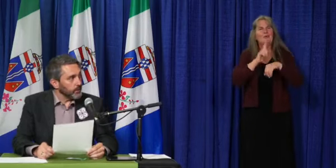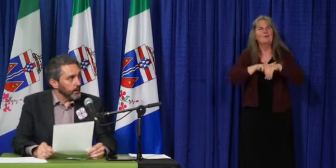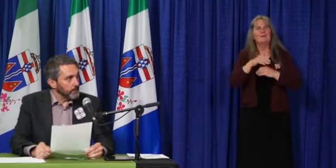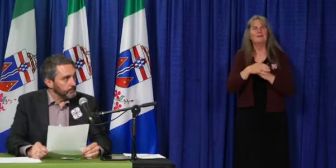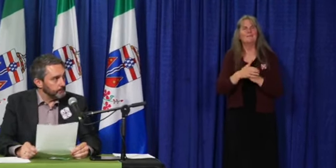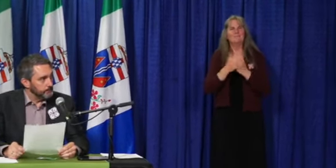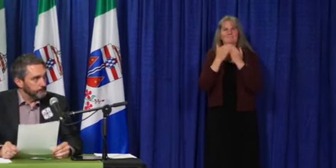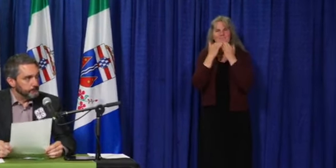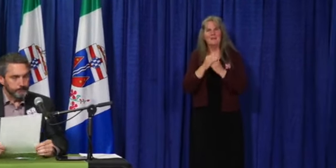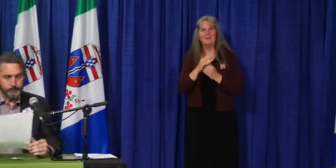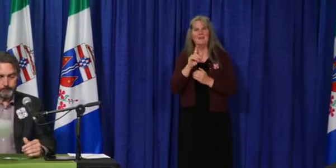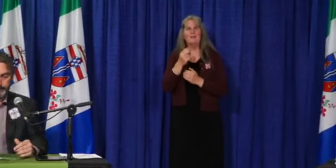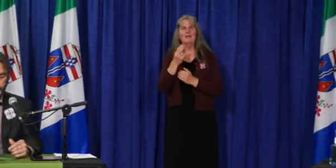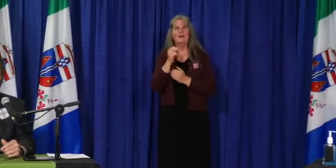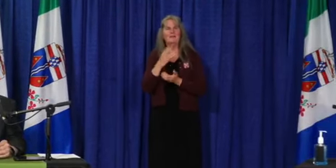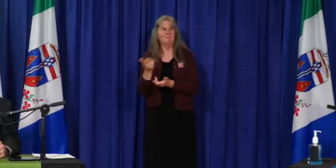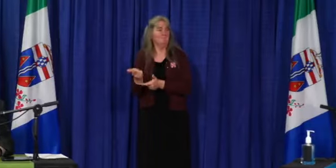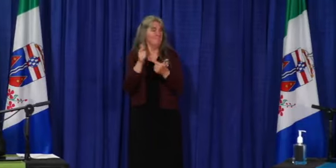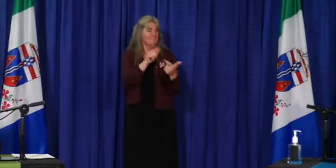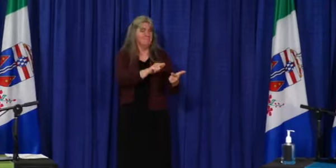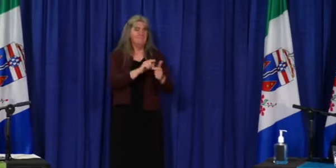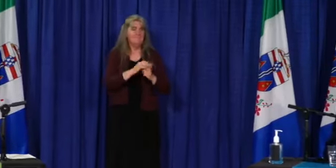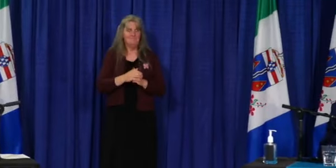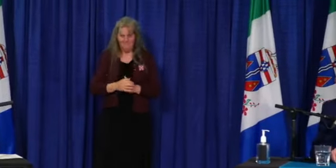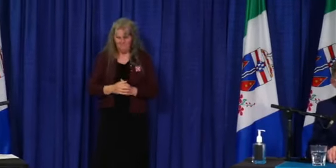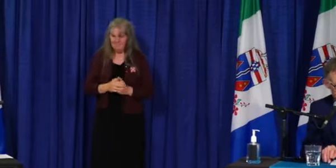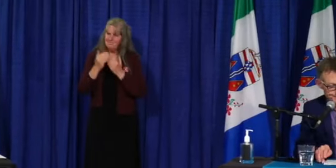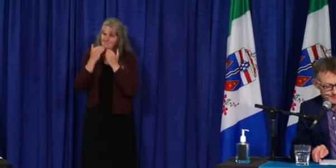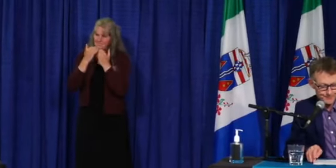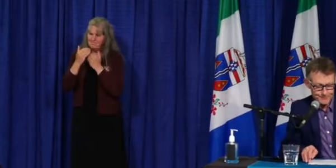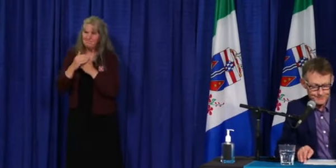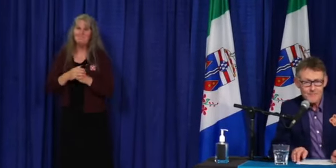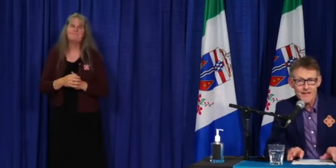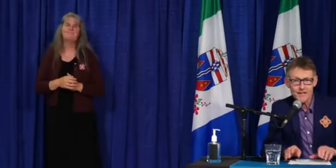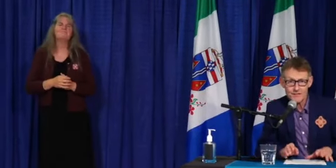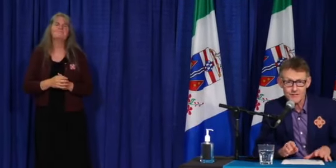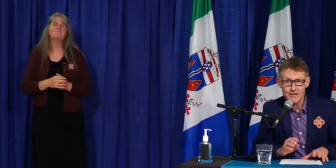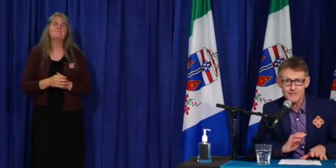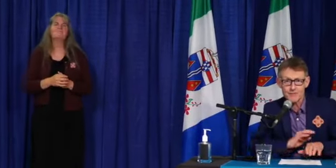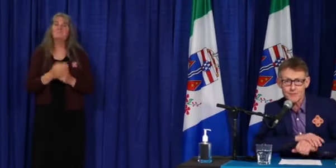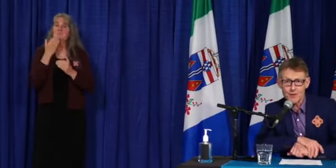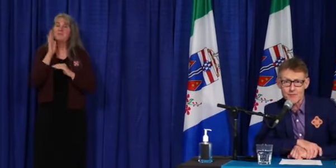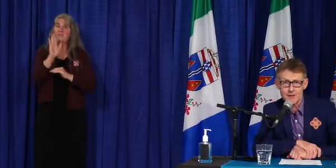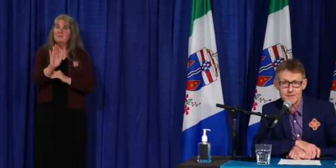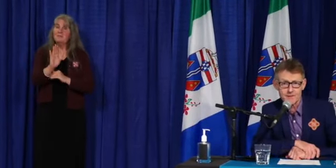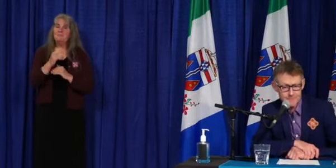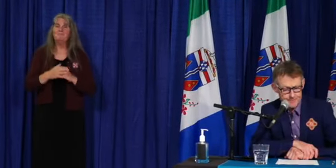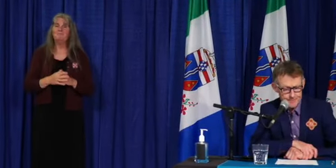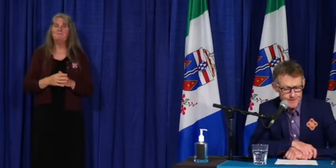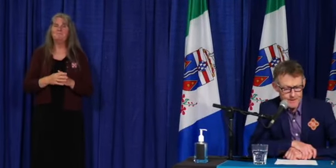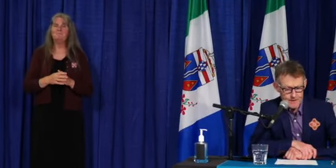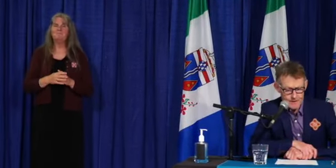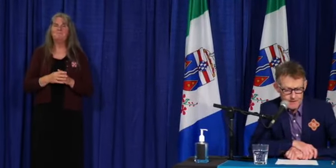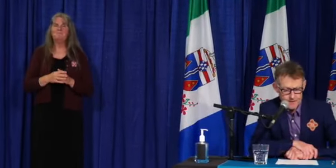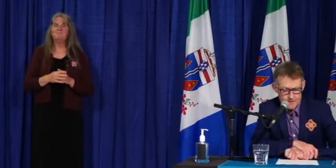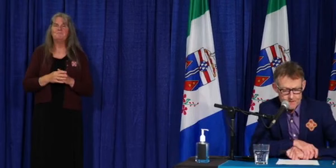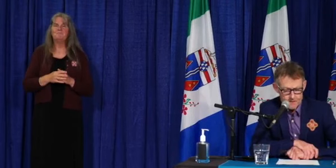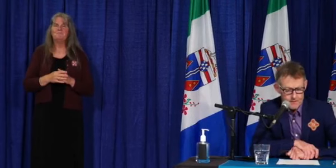Dr Hanley? Thank you, premier. And good afternoon.